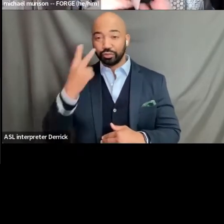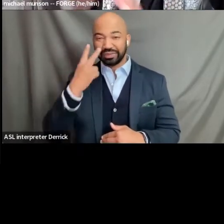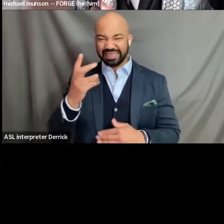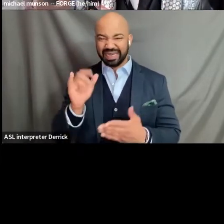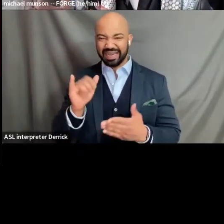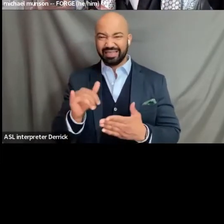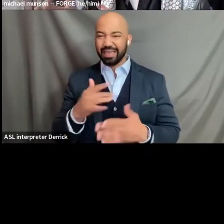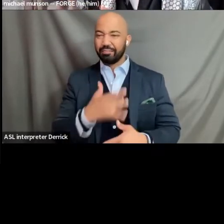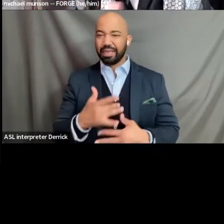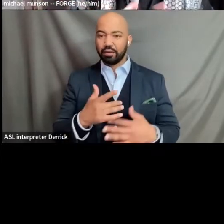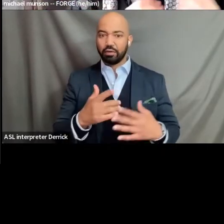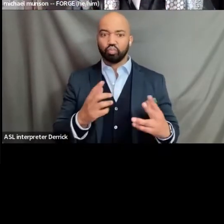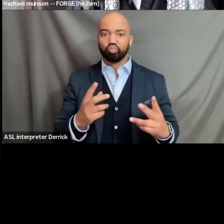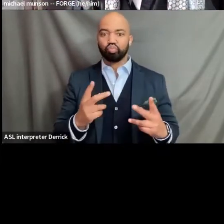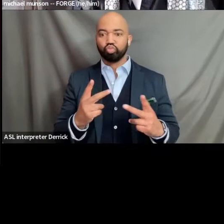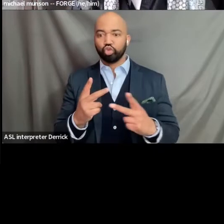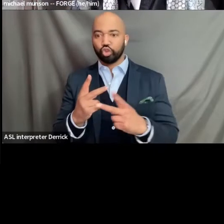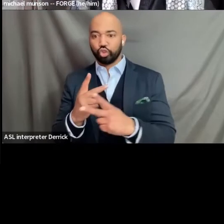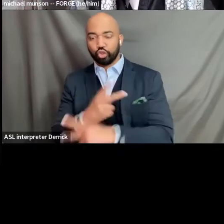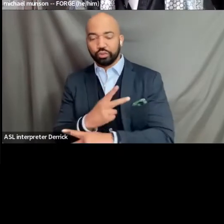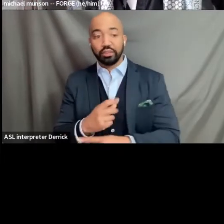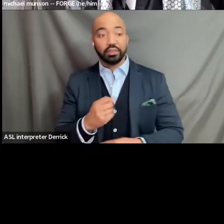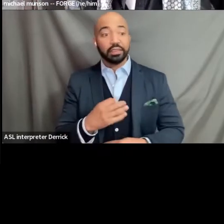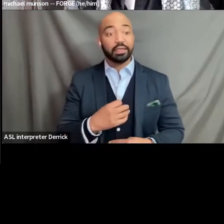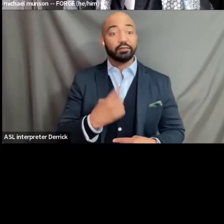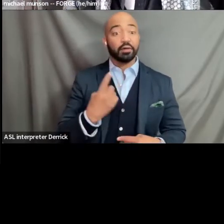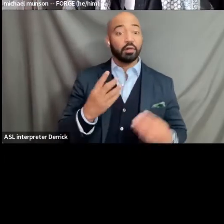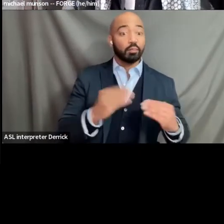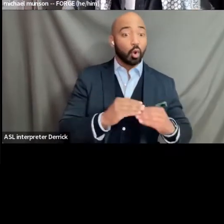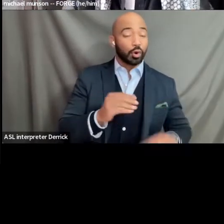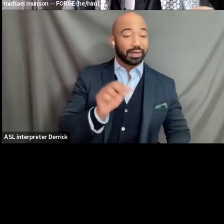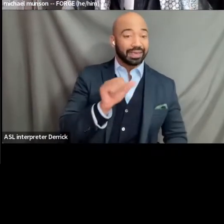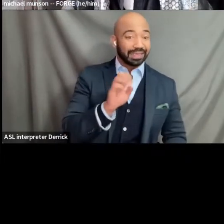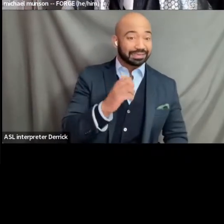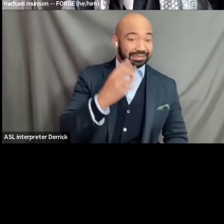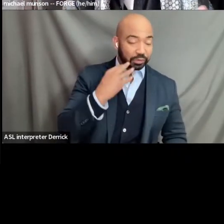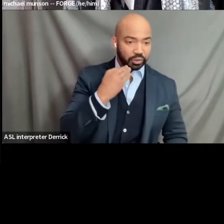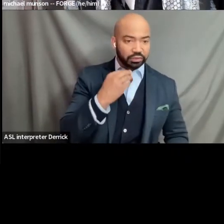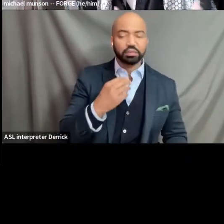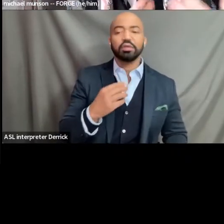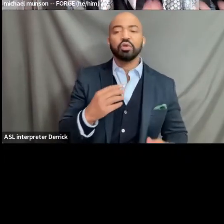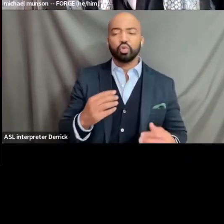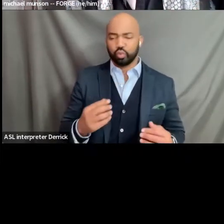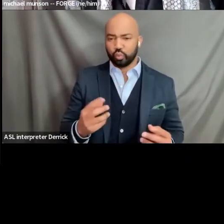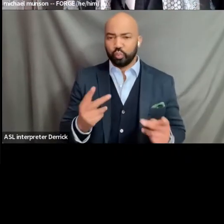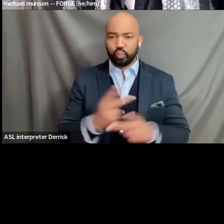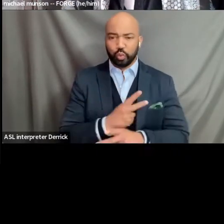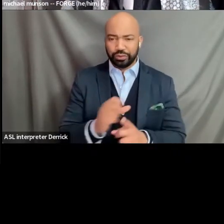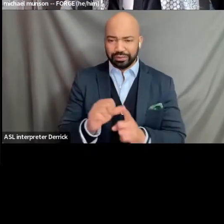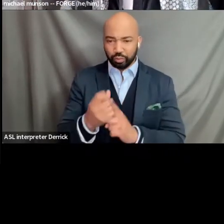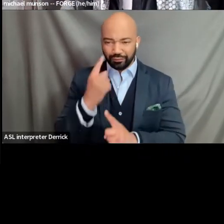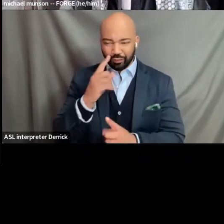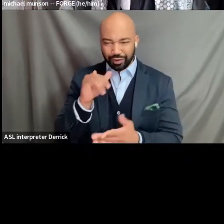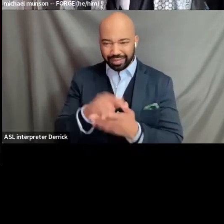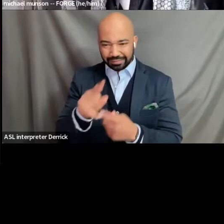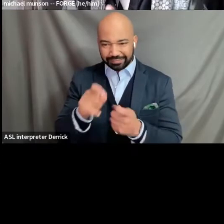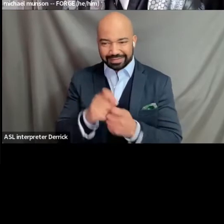More ACEs somebody has, the more likely they are to experience this particular health effect.